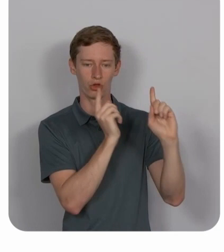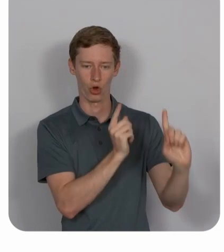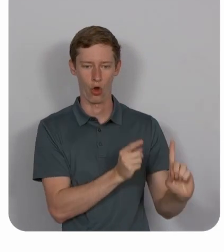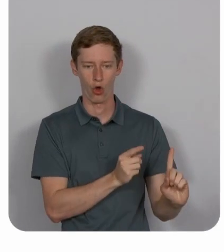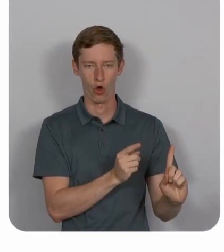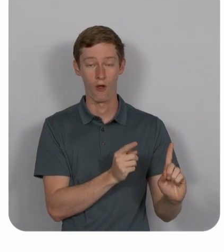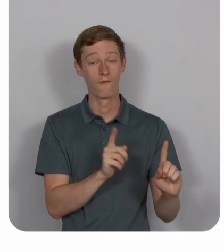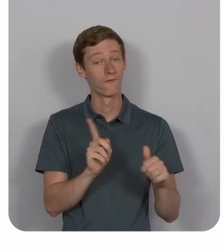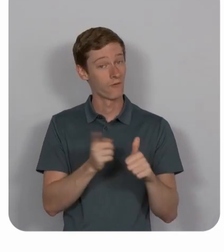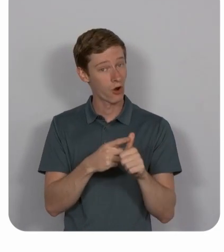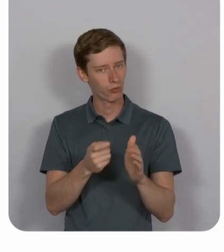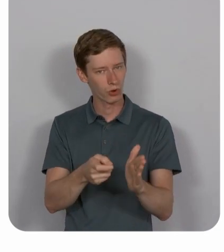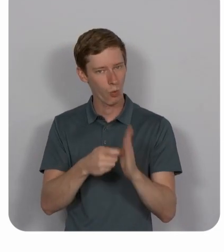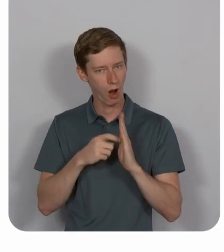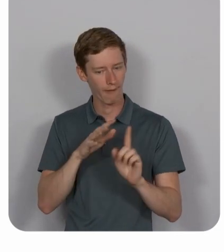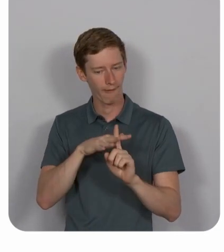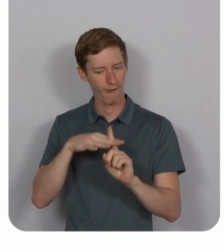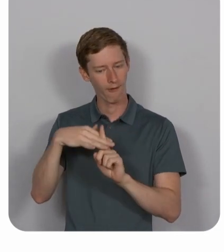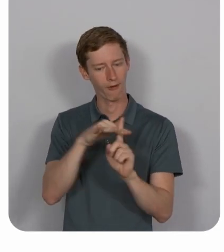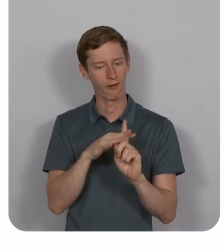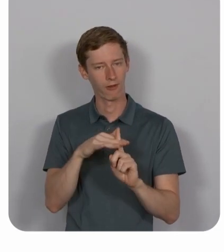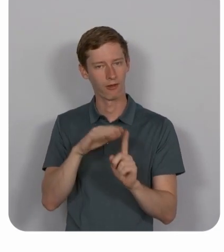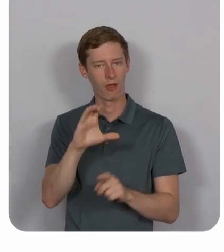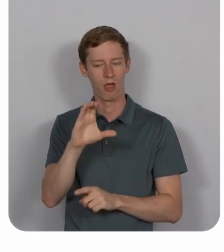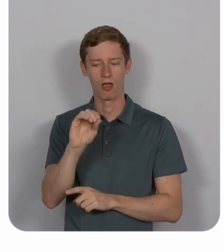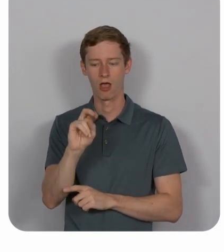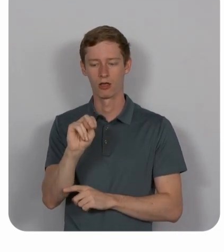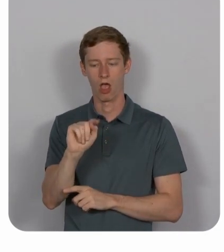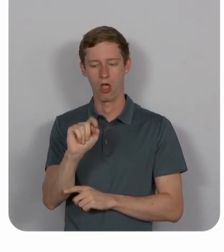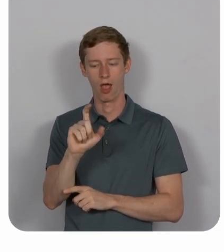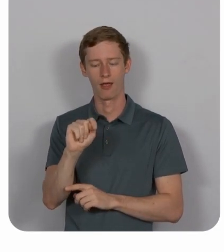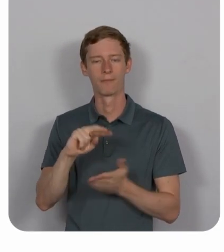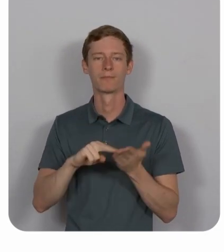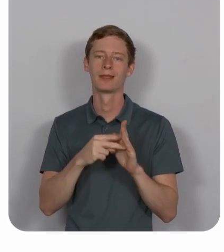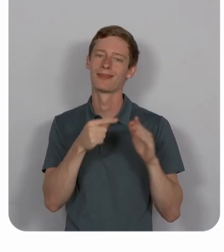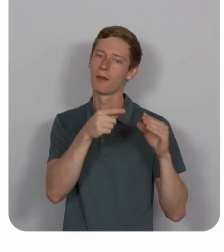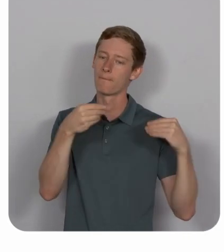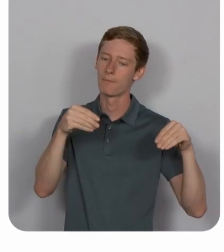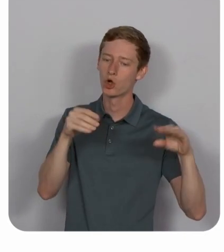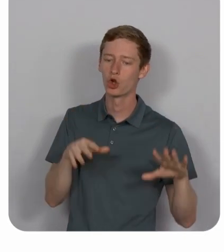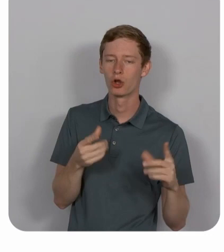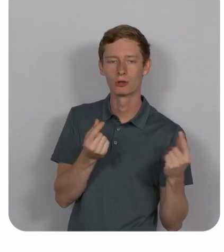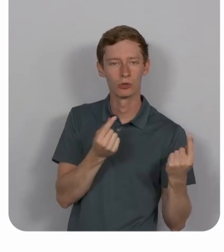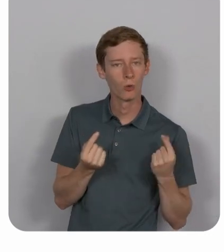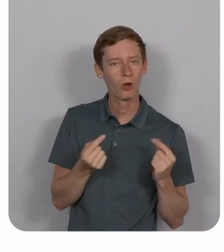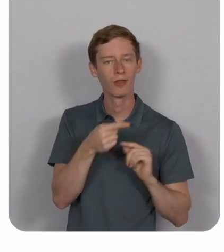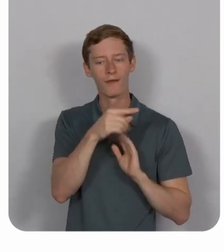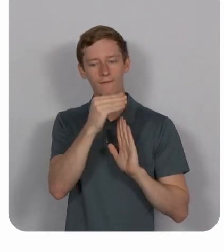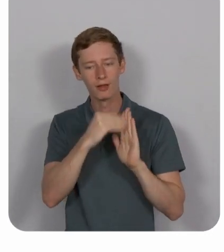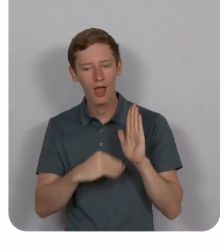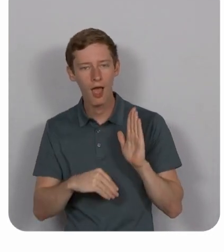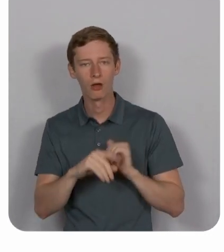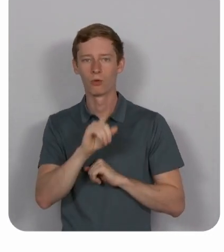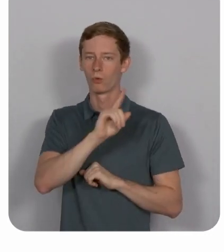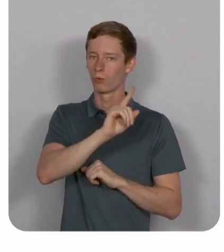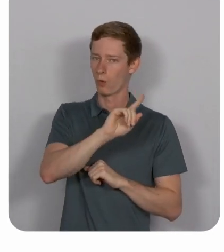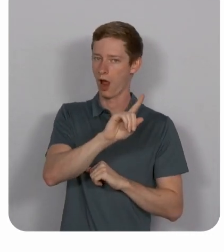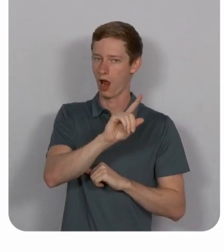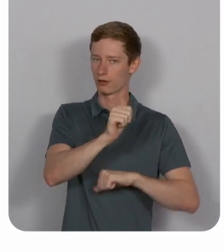it needed to have the right context. In this case is what the merchant is doing, things that they filled out, where they are